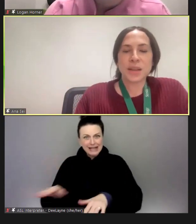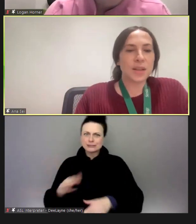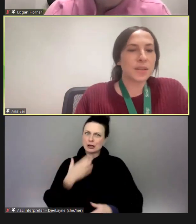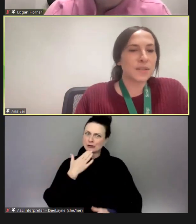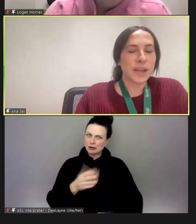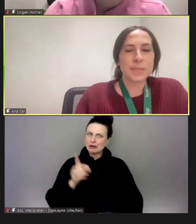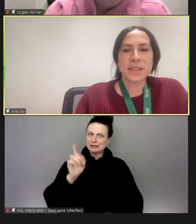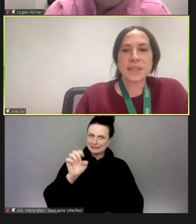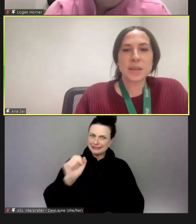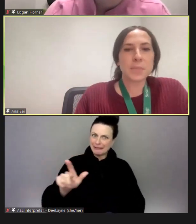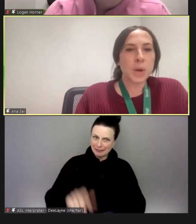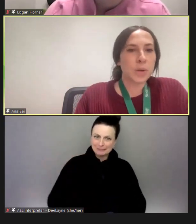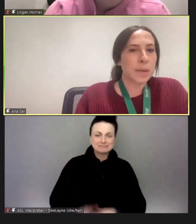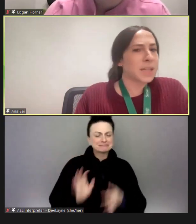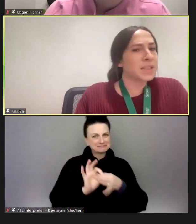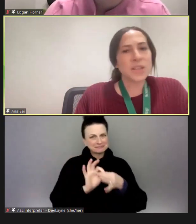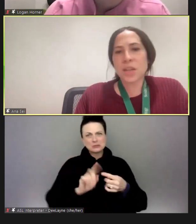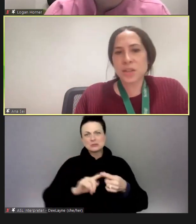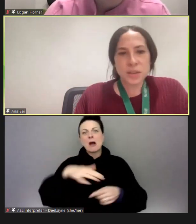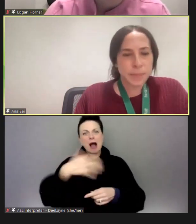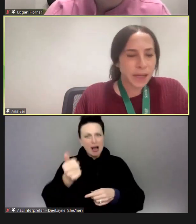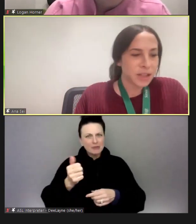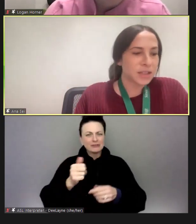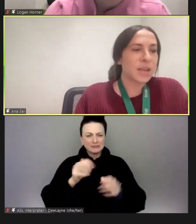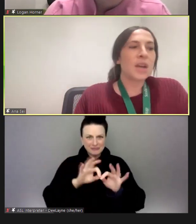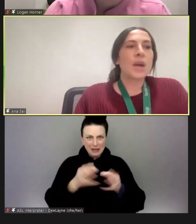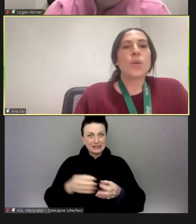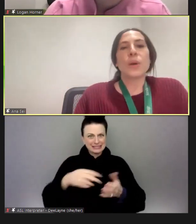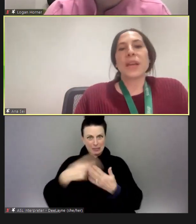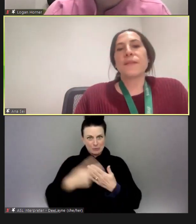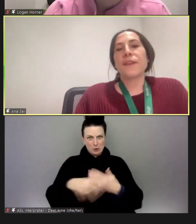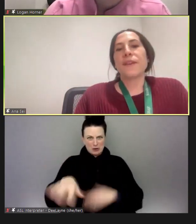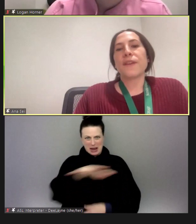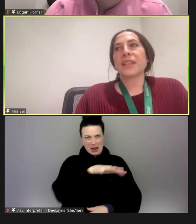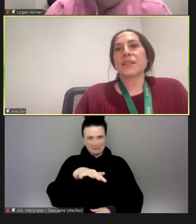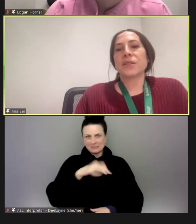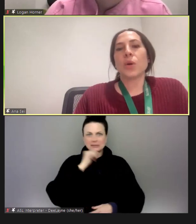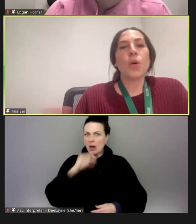other families in the program and it's